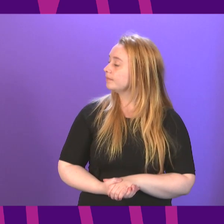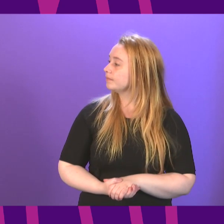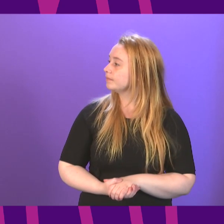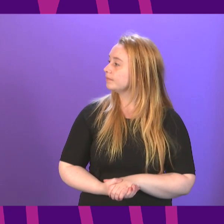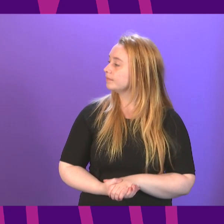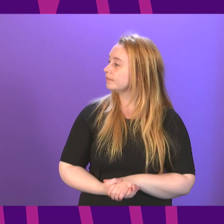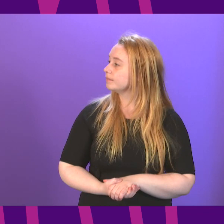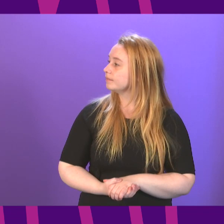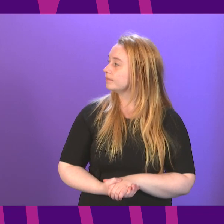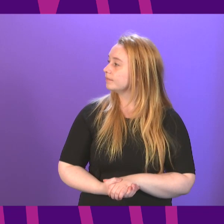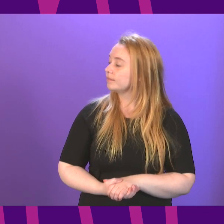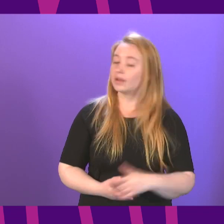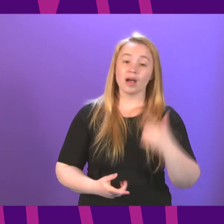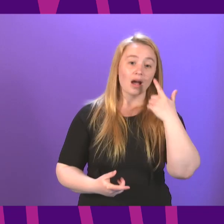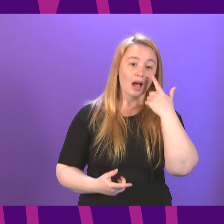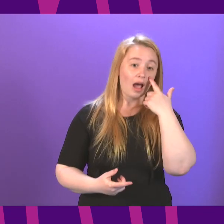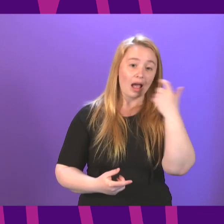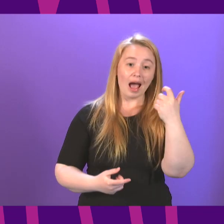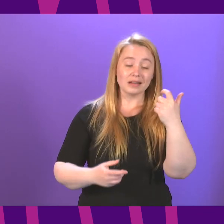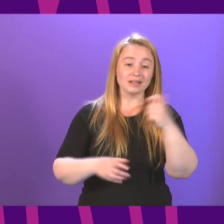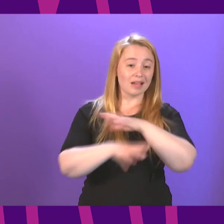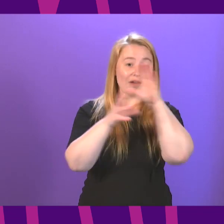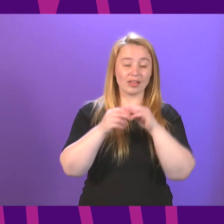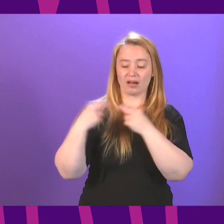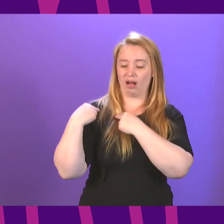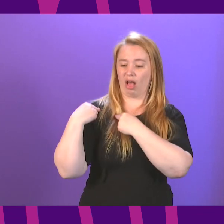all of this on the health board. There are lessons for the health board, but there are also lessons